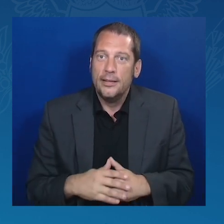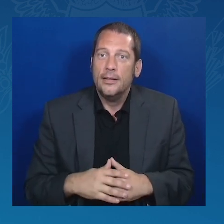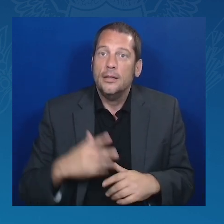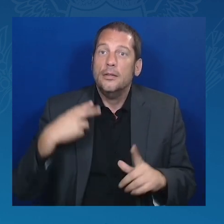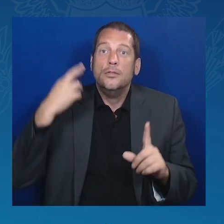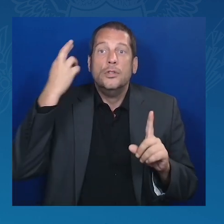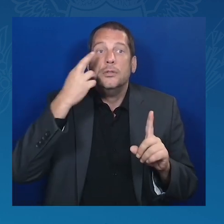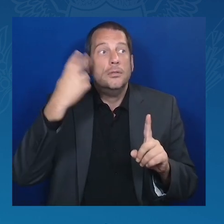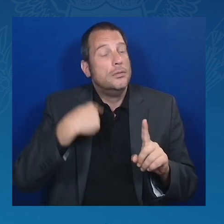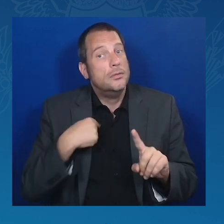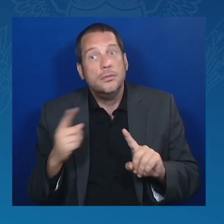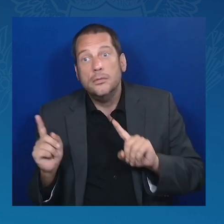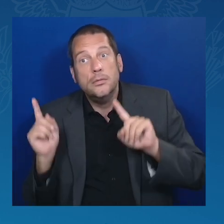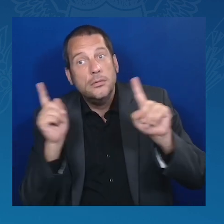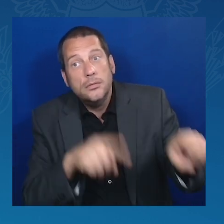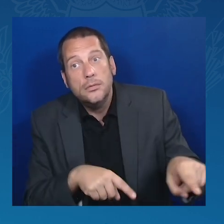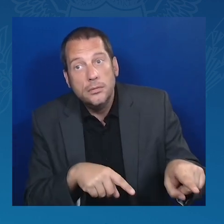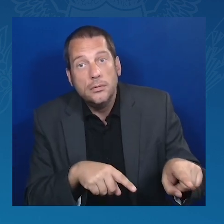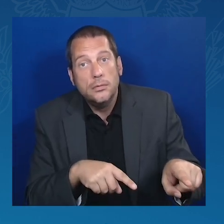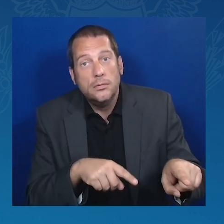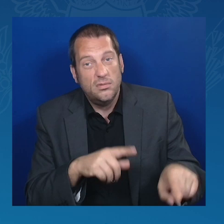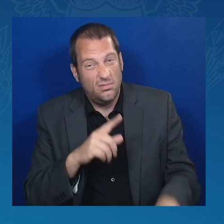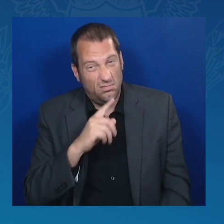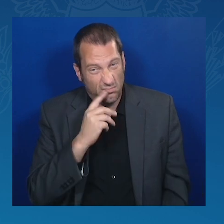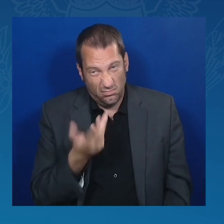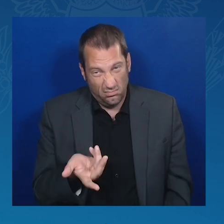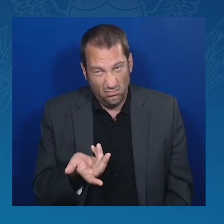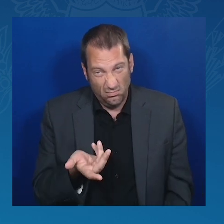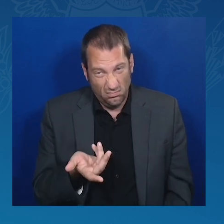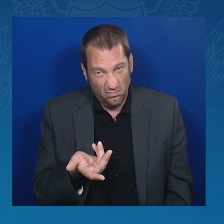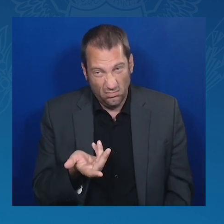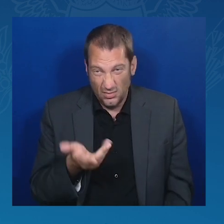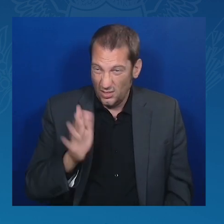Chrissy, all of the residual and direct impacts of this